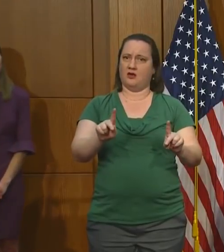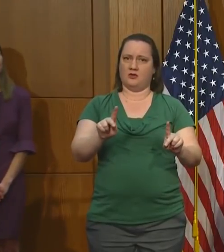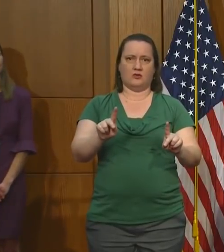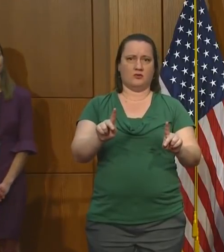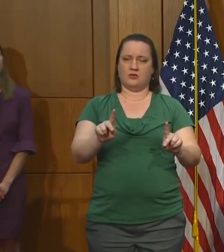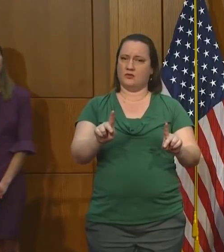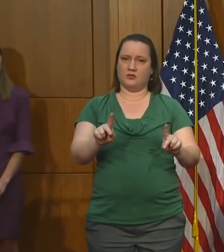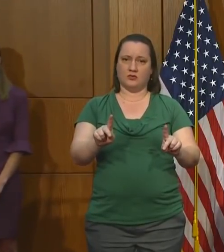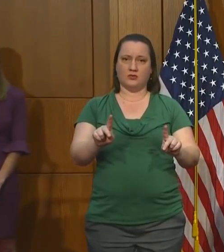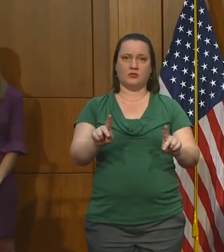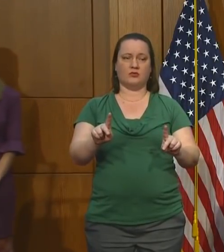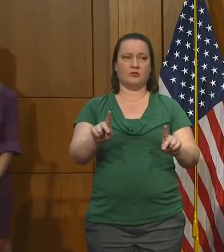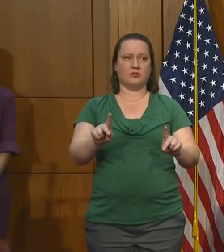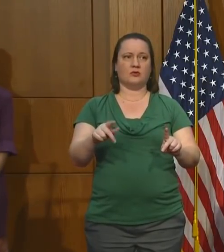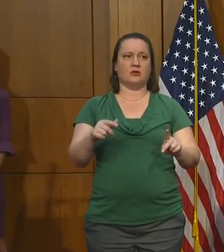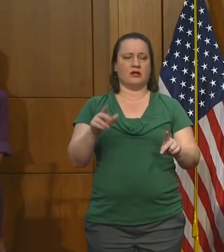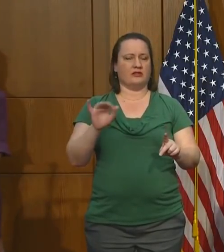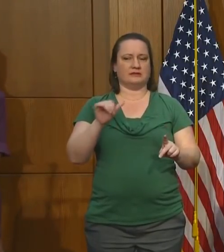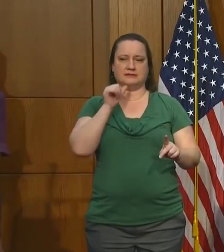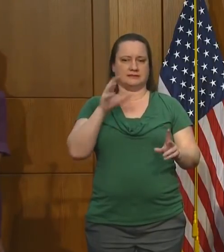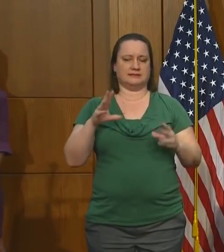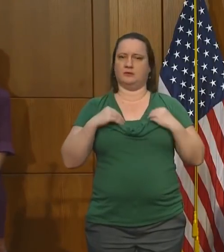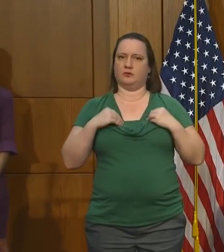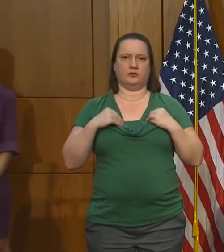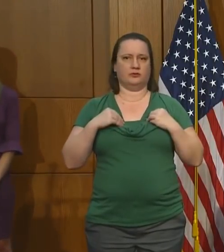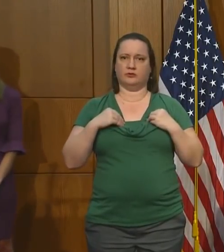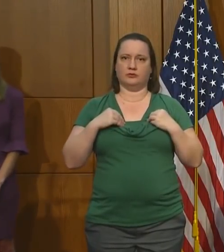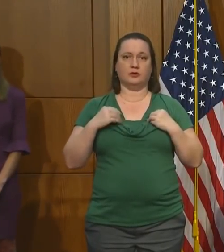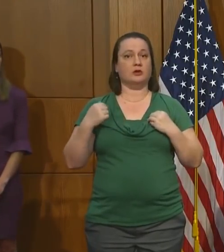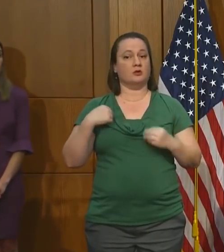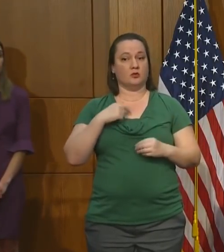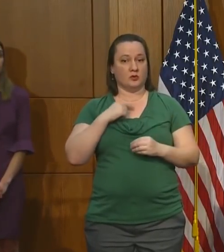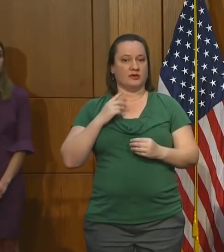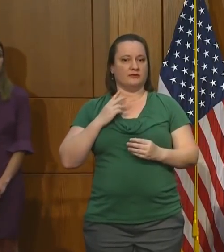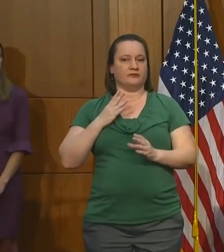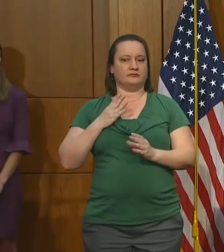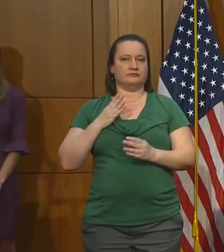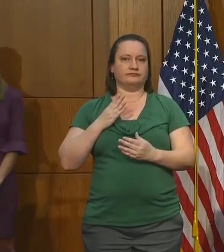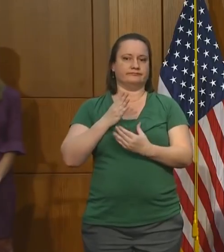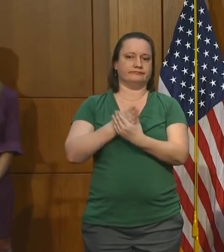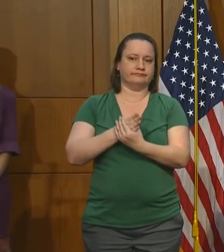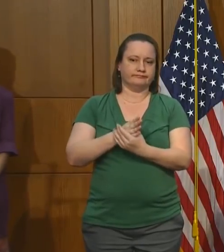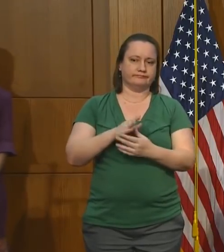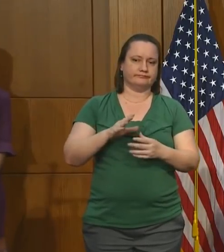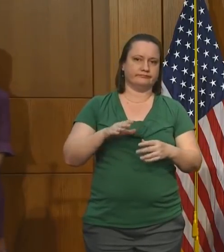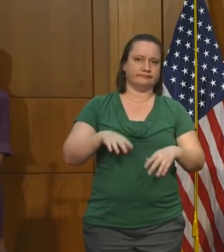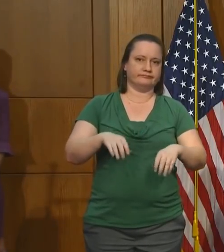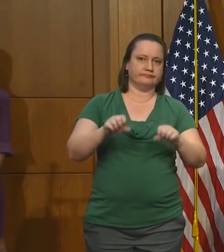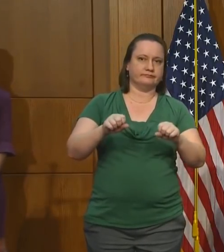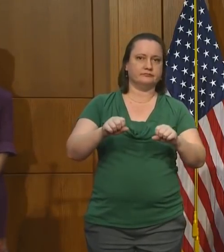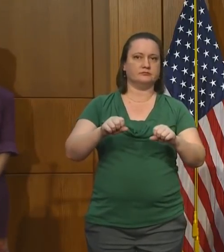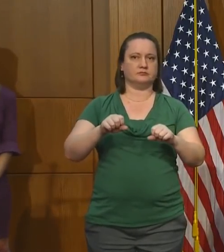WHETHER IT BE CONGRESS ARE THE GENERAL ASSEMBLY. BUT WE SHOULDN'T ALLOW THAT WE SHOULD FIND THAT AND I DO- AS